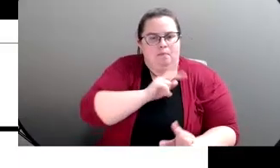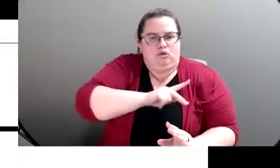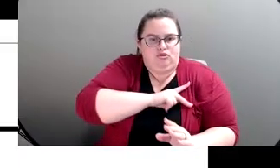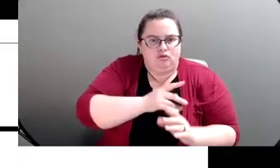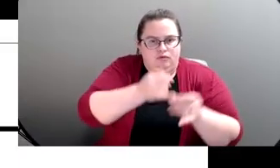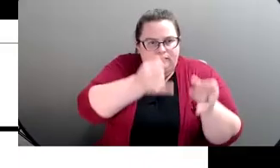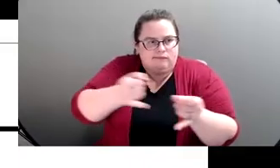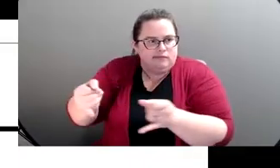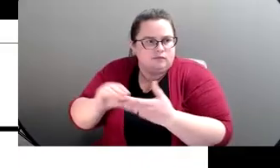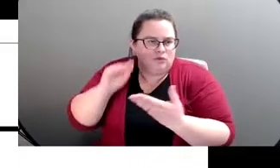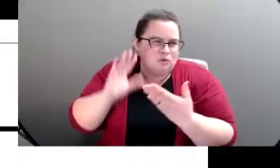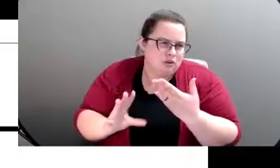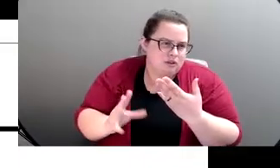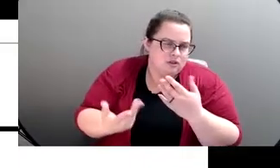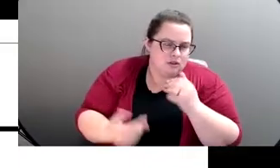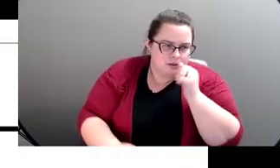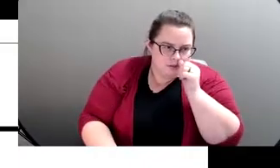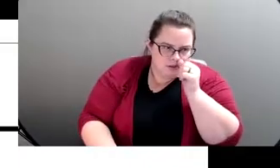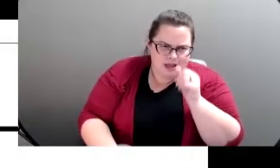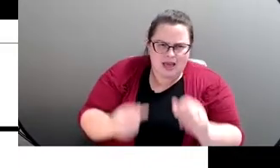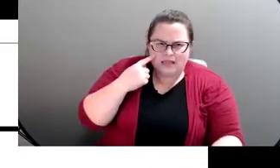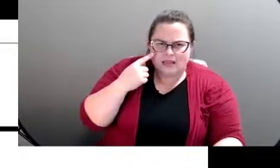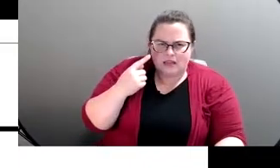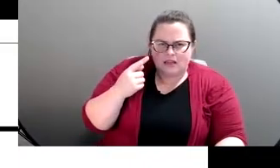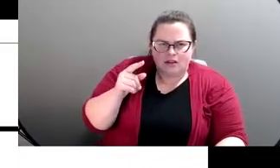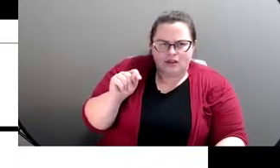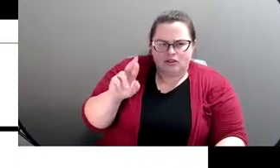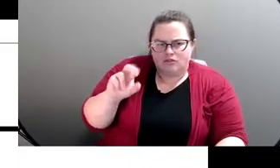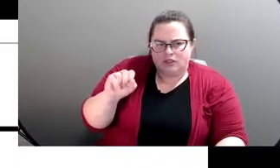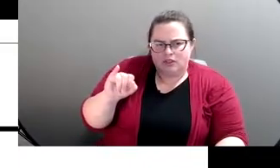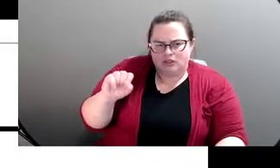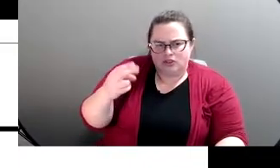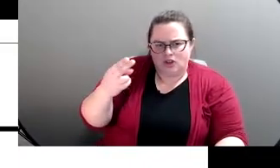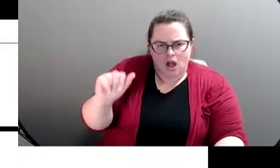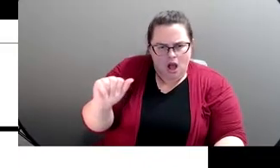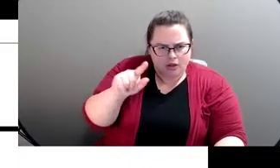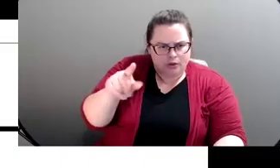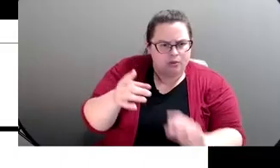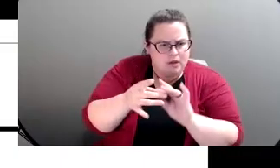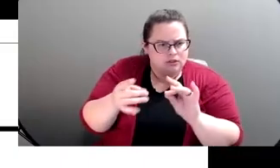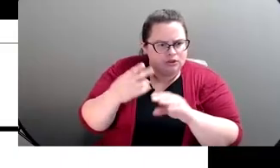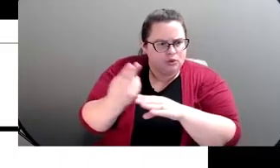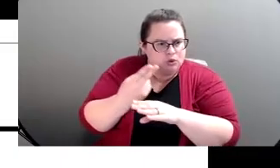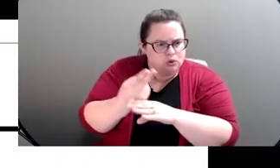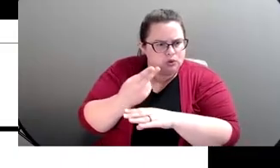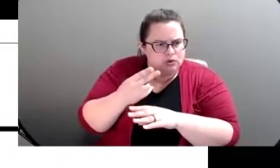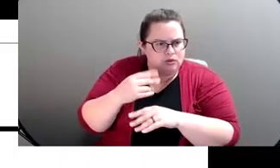I believe, Patricia, you had said that you had used video, comments to respond back to the students.